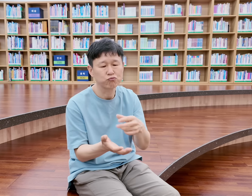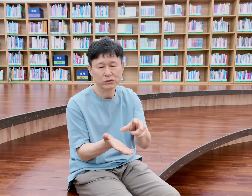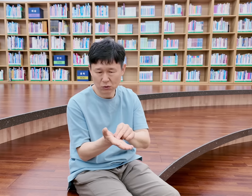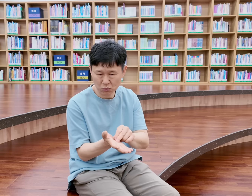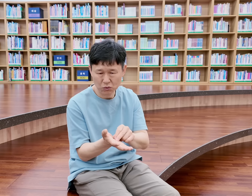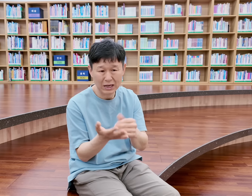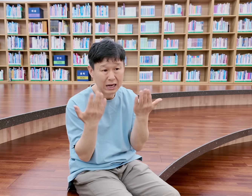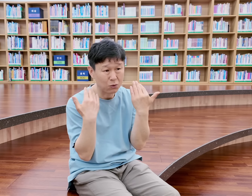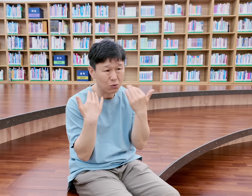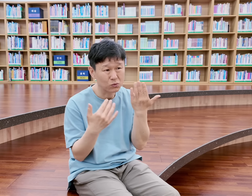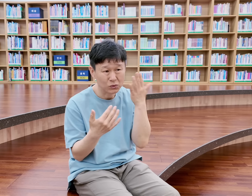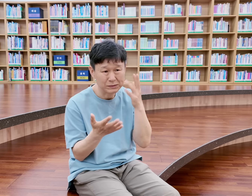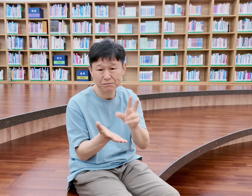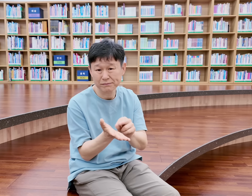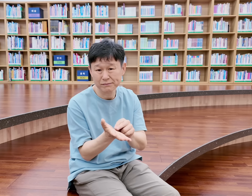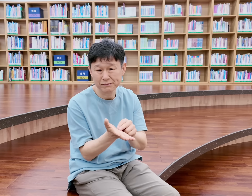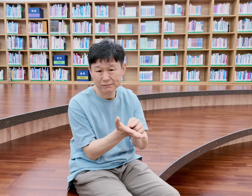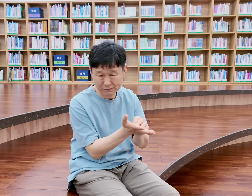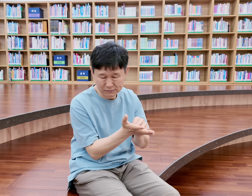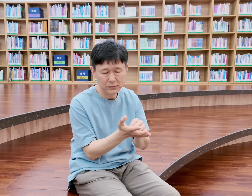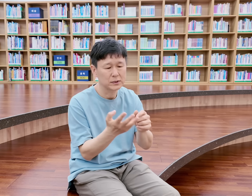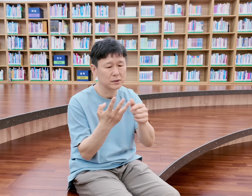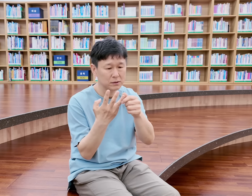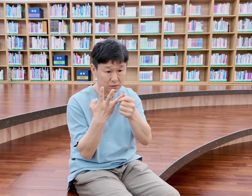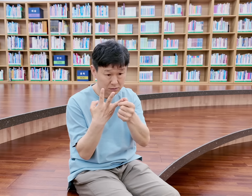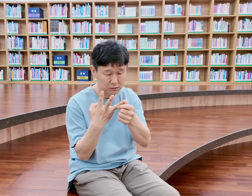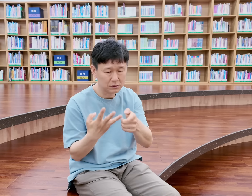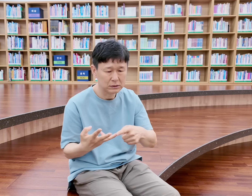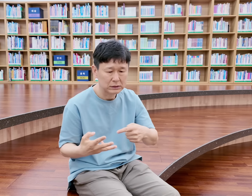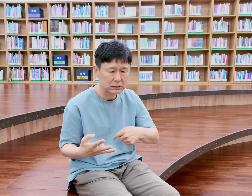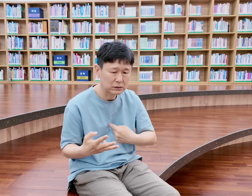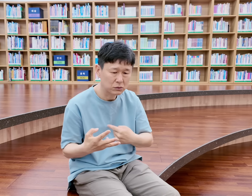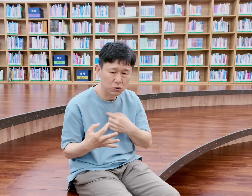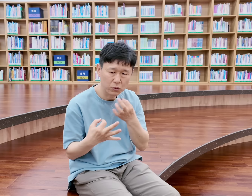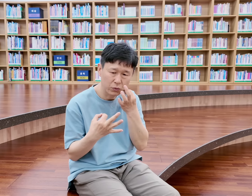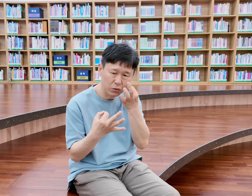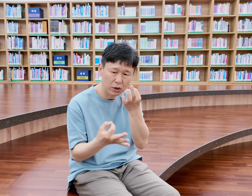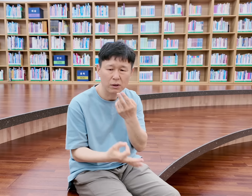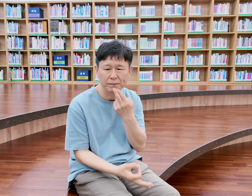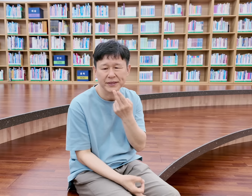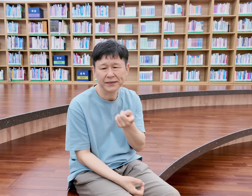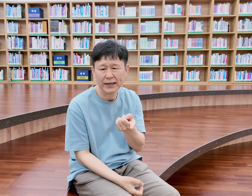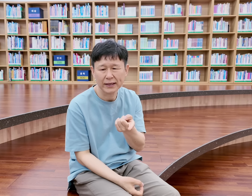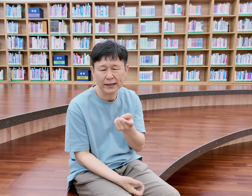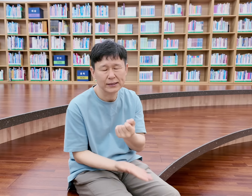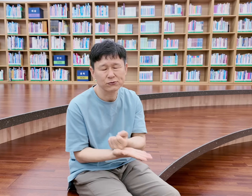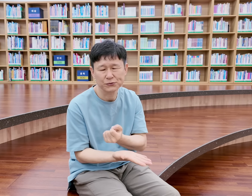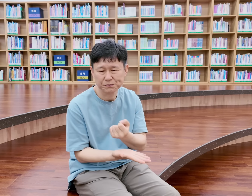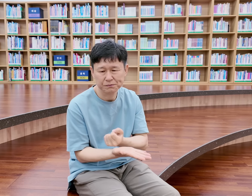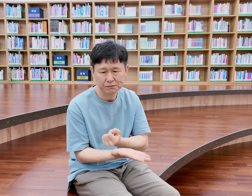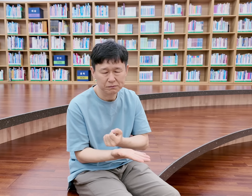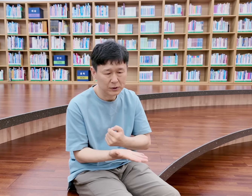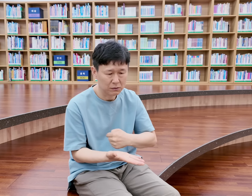there are so many school-related problems. It is also disappointing that my own efforts are lacking.